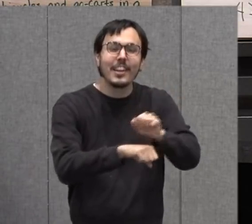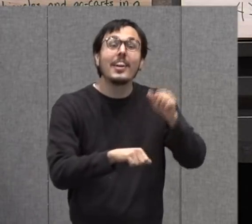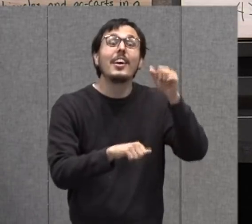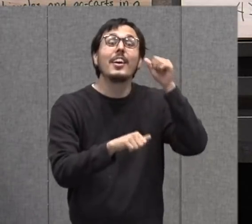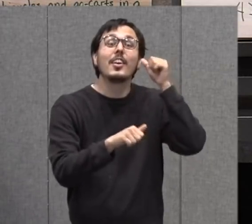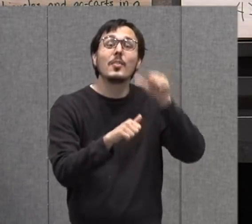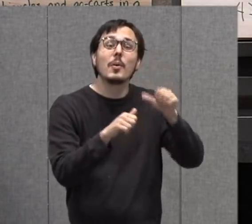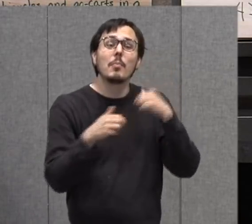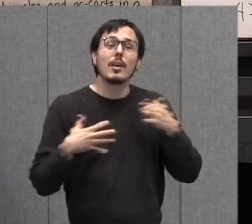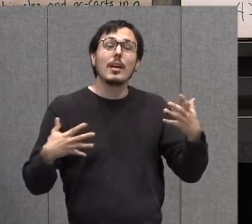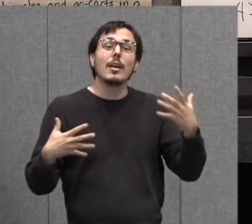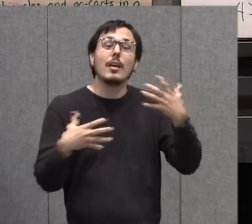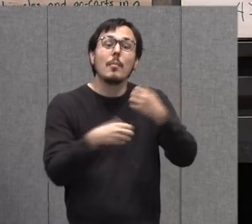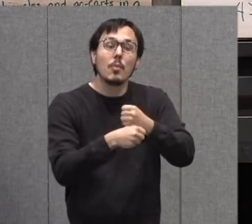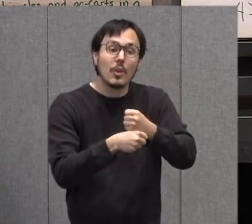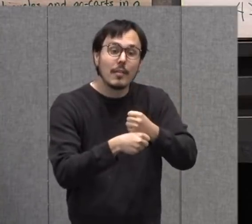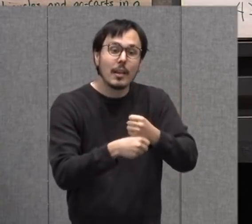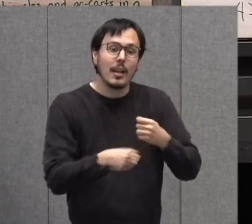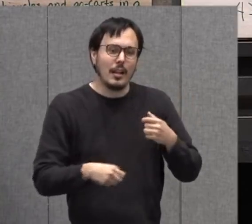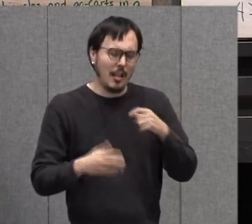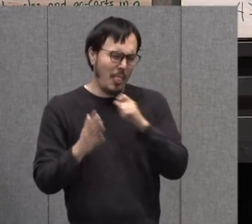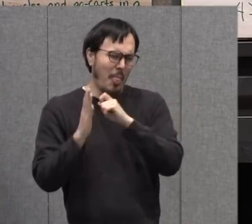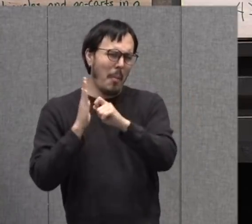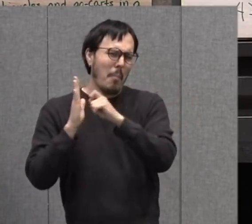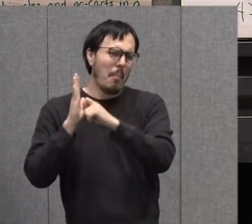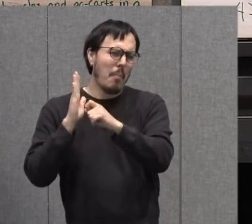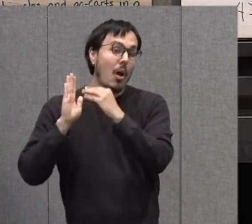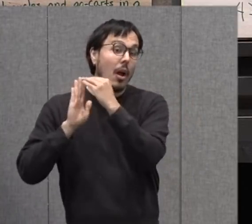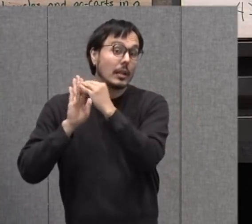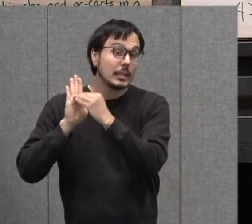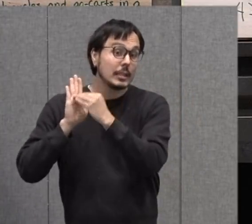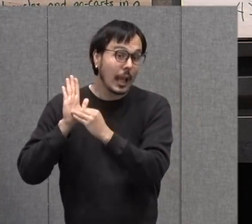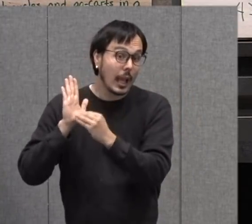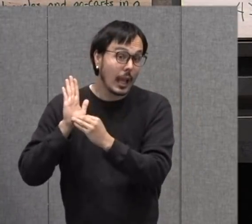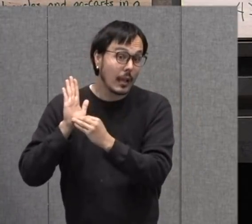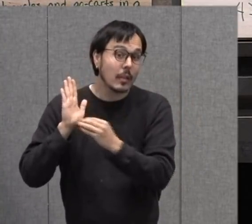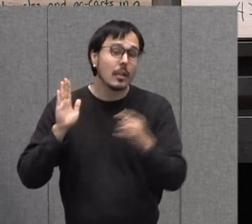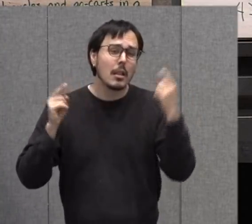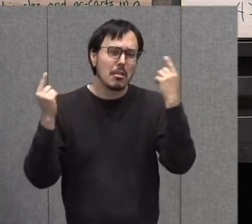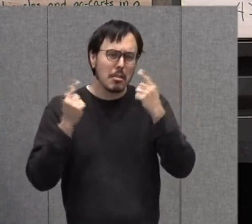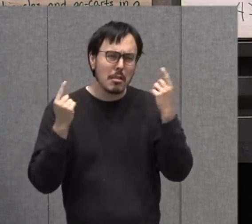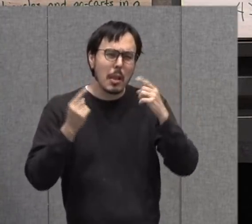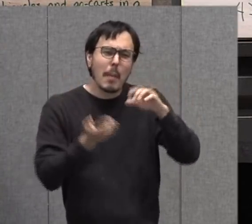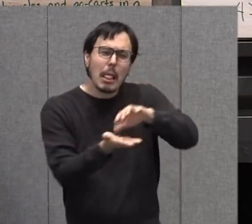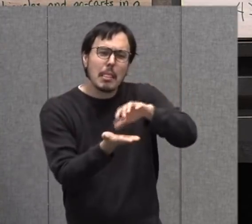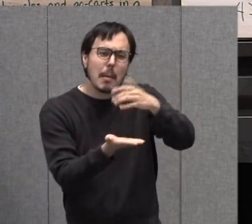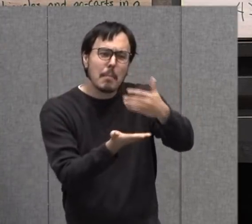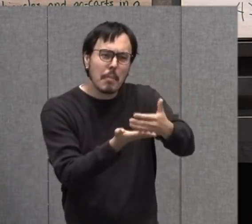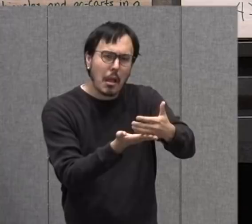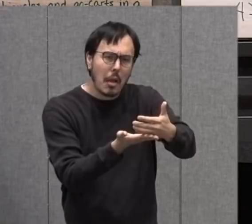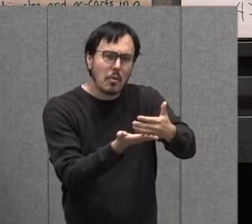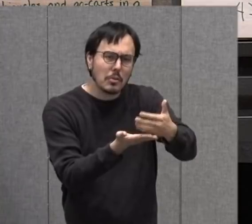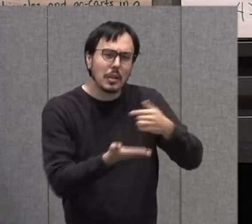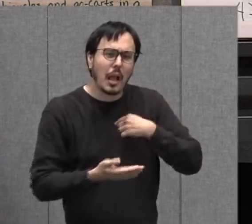I adapt the marking of the text, thinking about what are the quantities that I need to be thinking about and what is it asking me to do